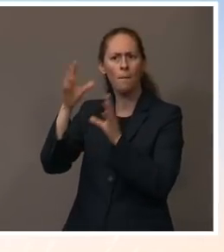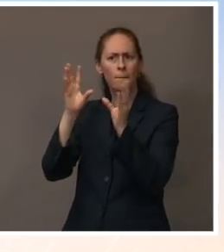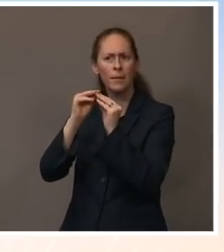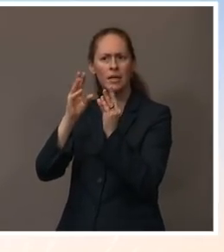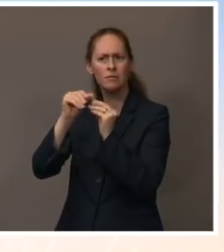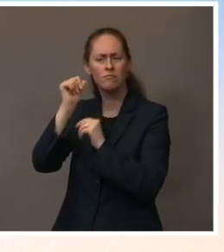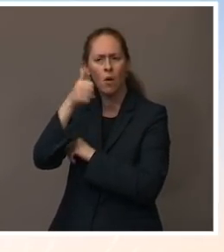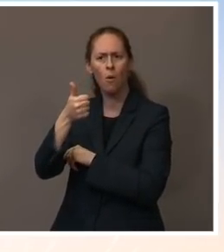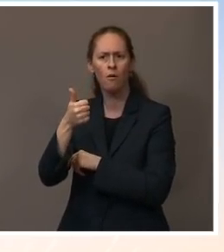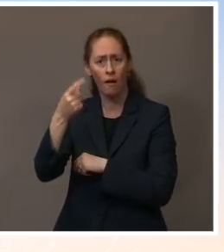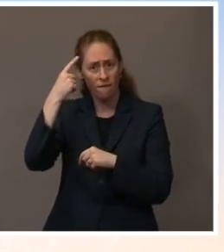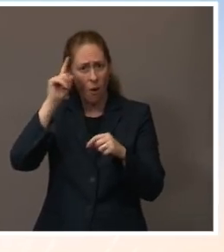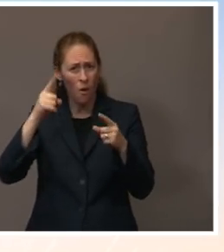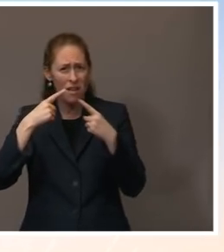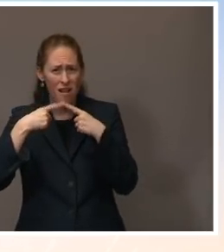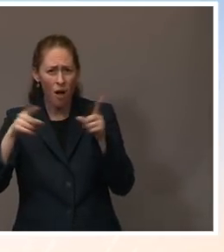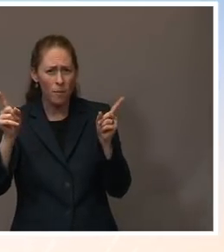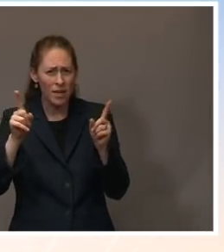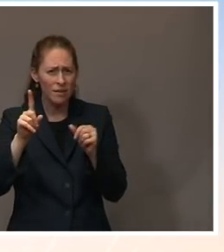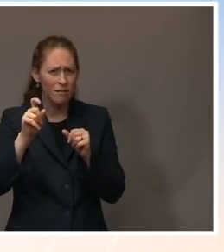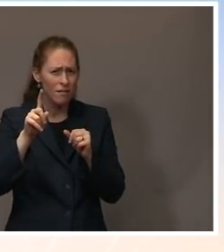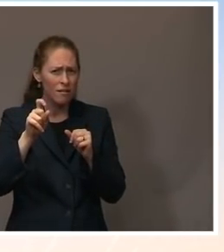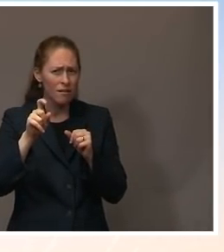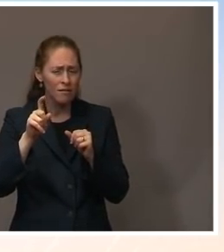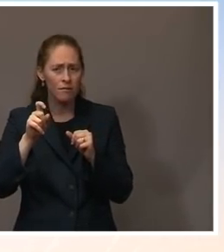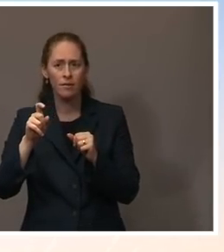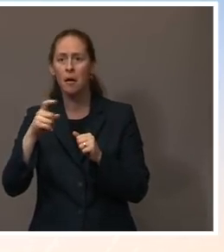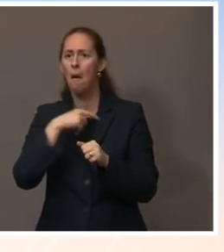but we can venture to get it to you after the briefing. Sure. The Press: Okay. Great.